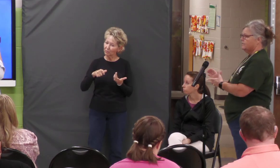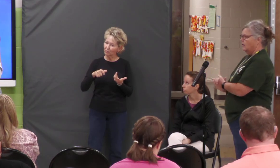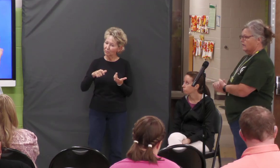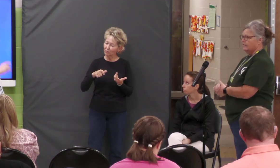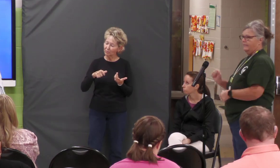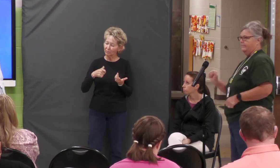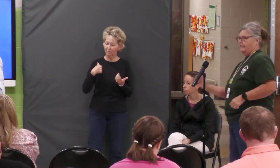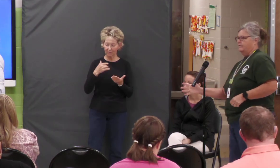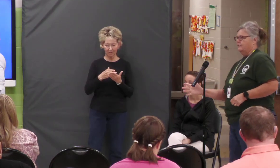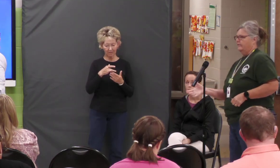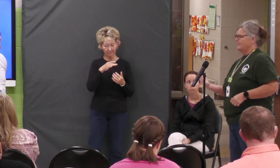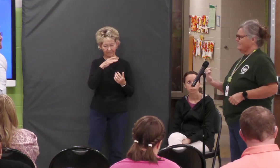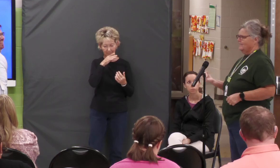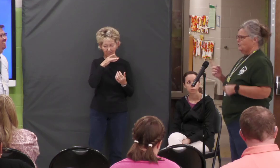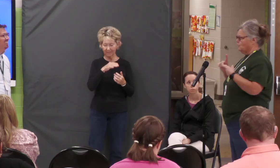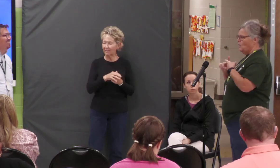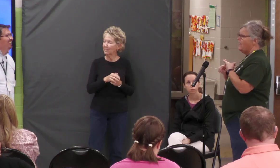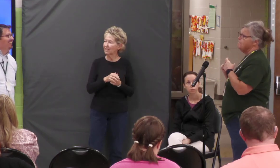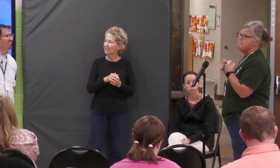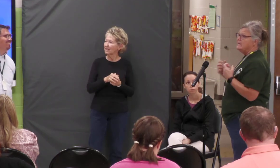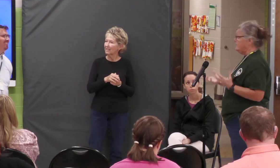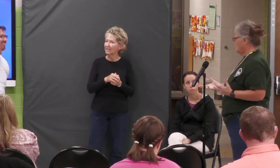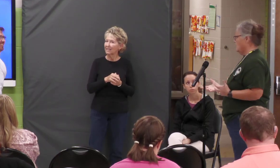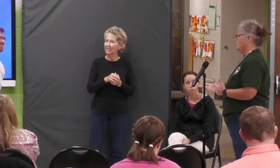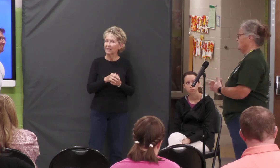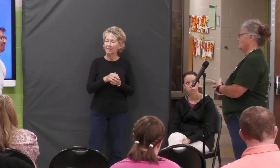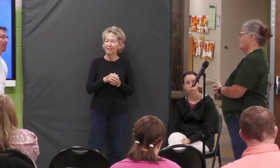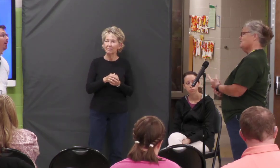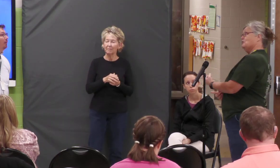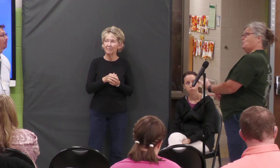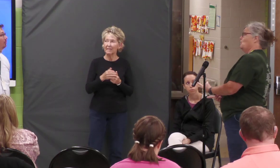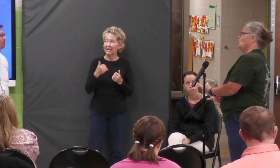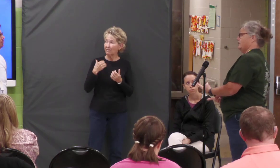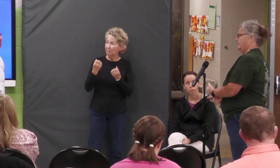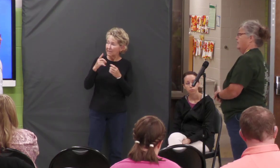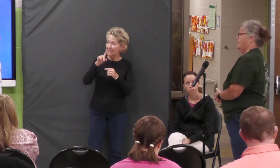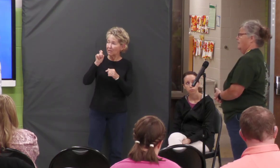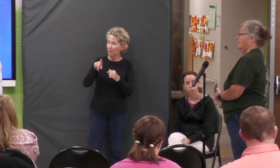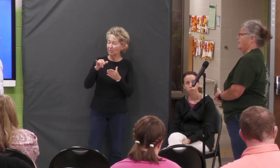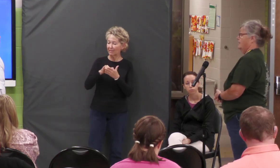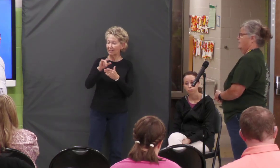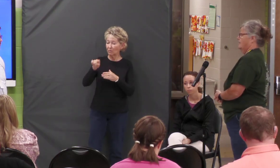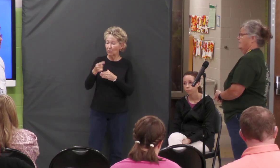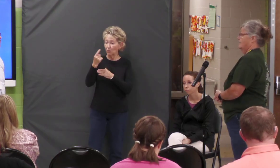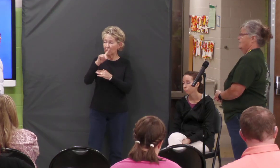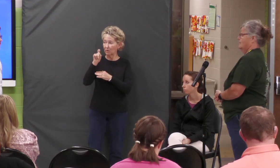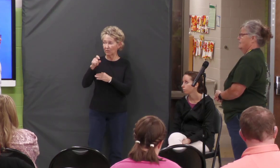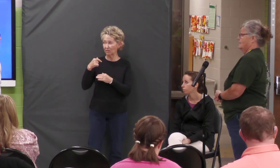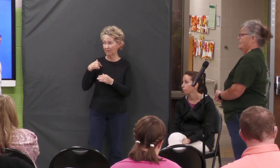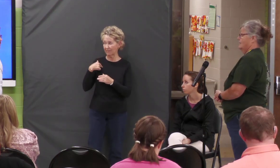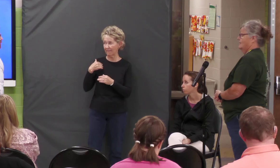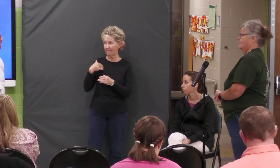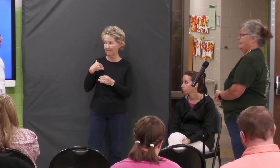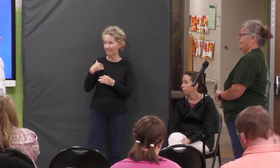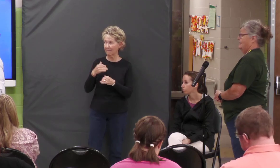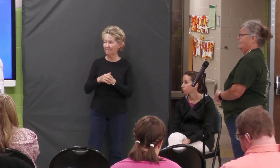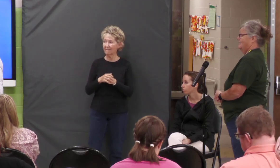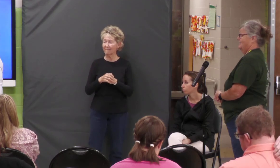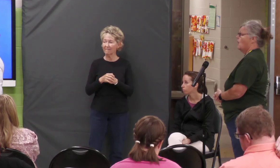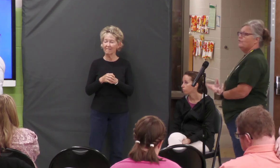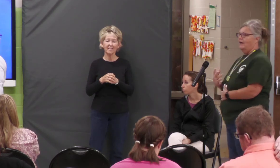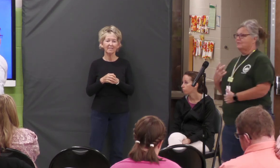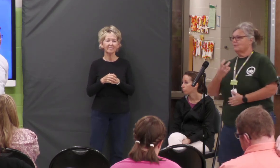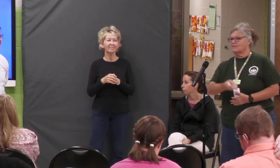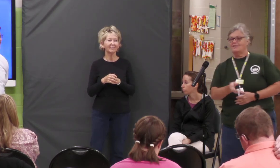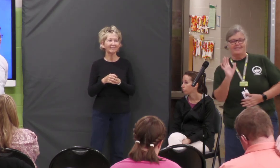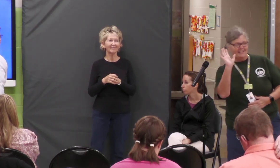stop talking I'm just saying that's even just I had many questions just one um yeah supped to sit